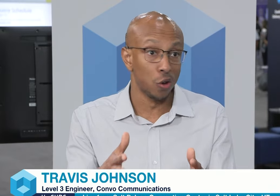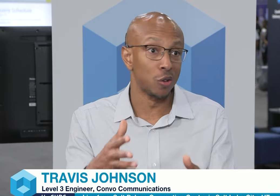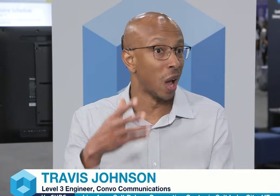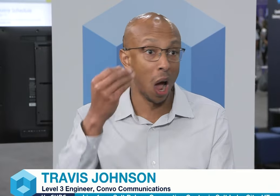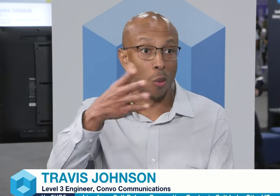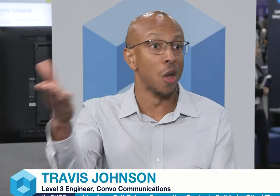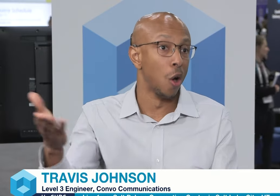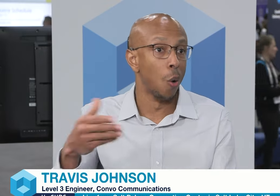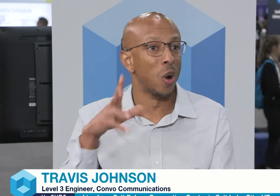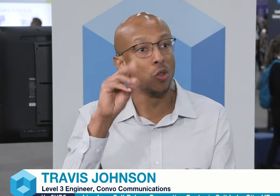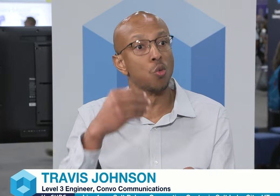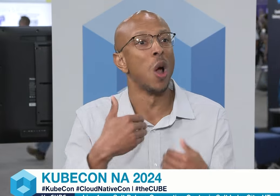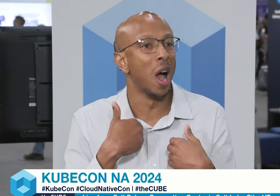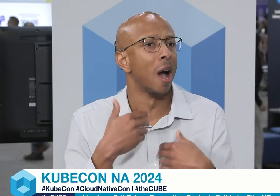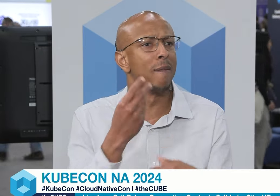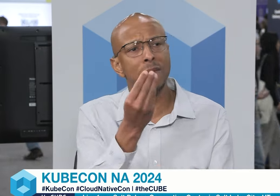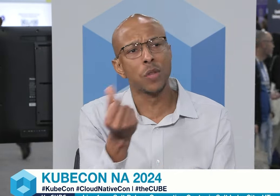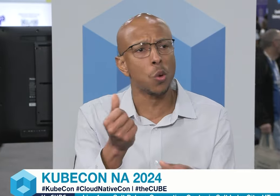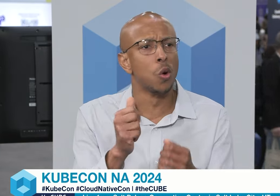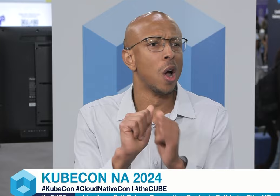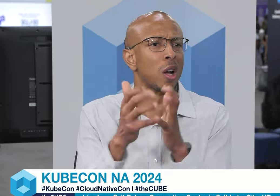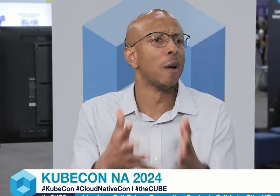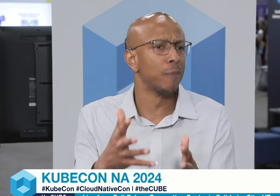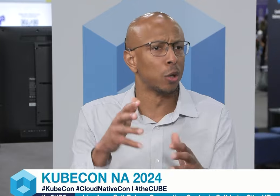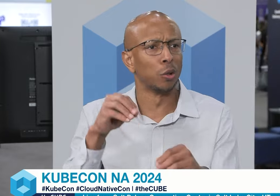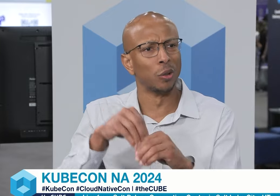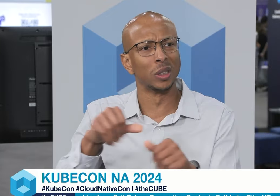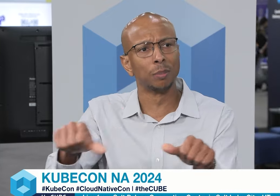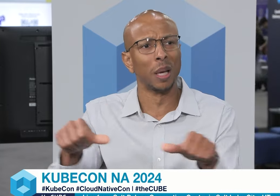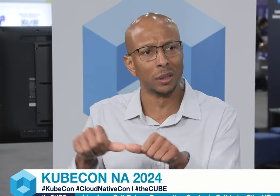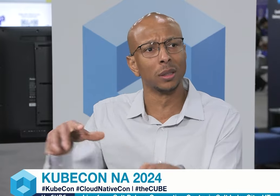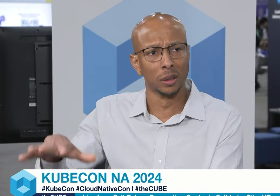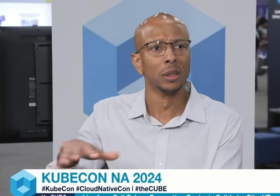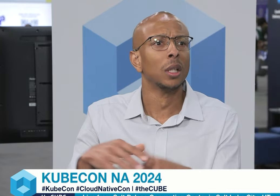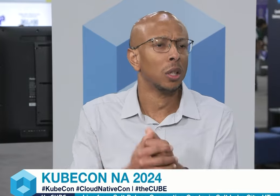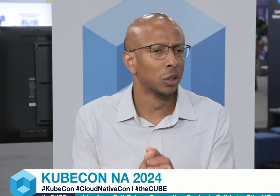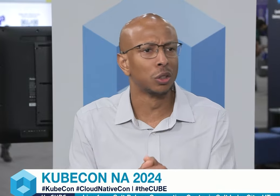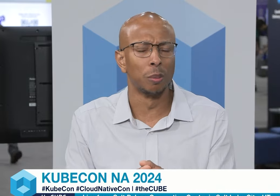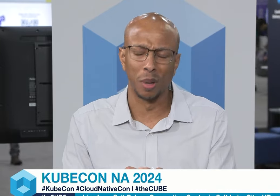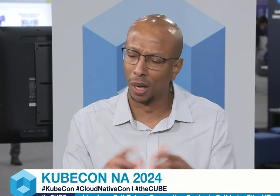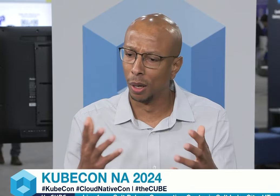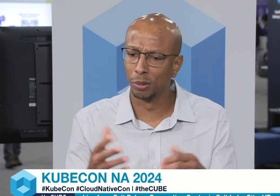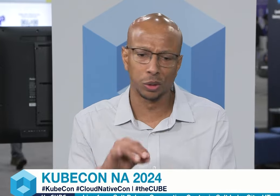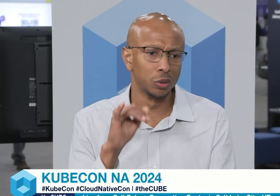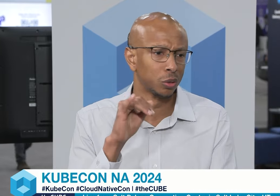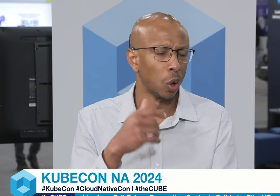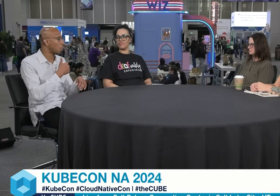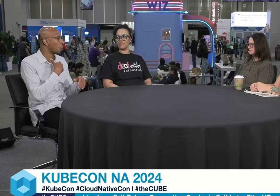And we're not the only provider in the US. There are several providers in this particular space.